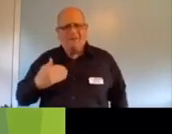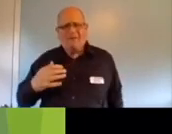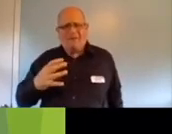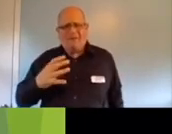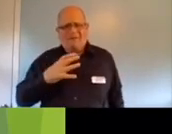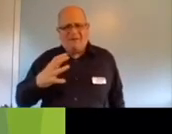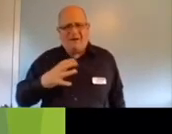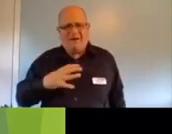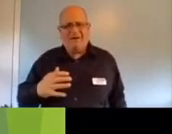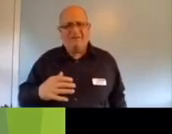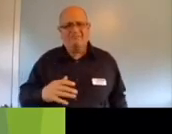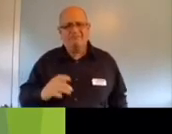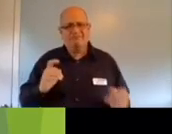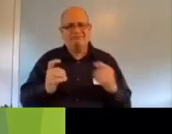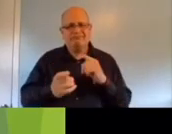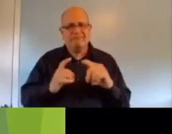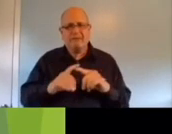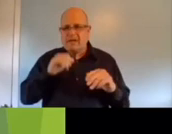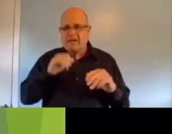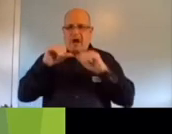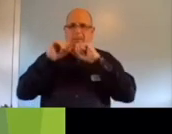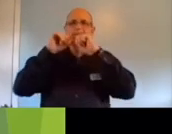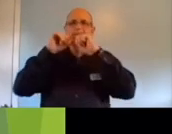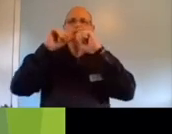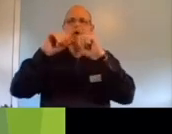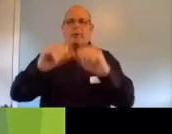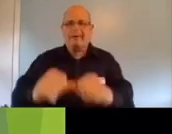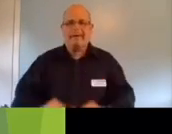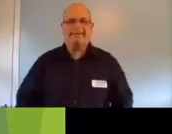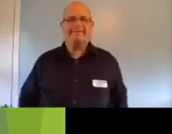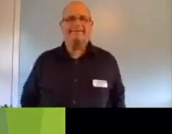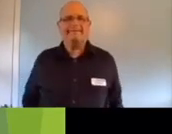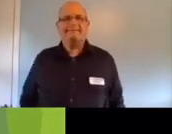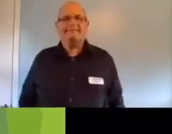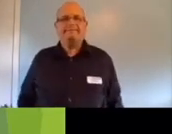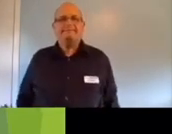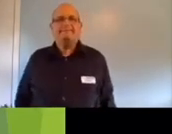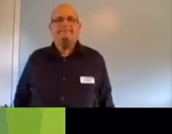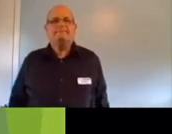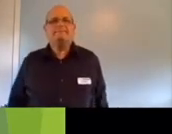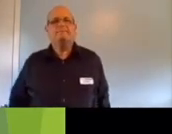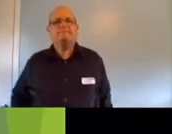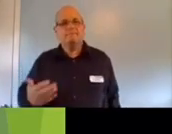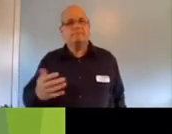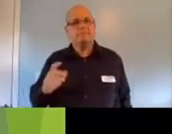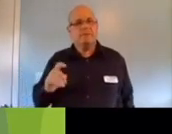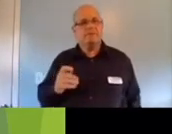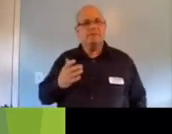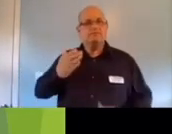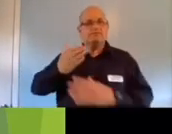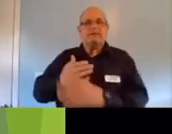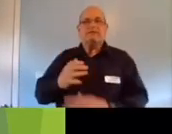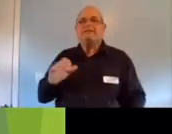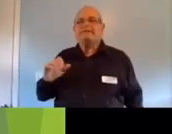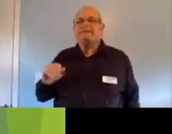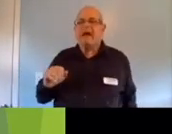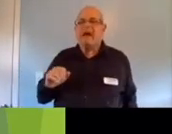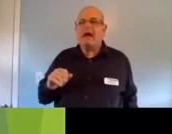few weeks while you were hurt. >> Stacie, I don't want to cut you off here